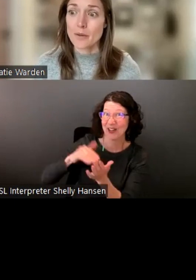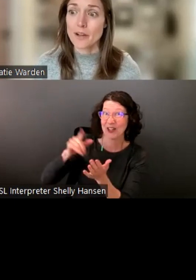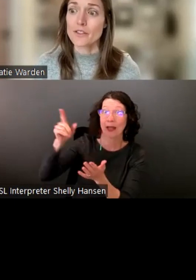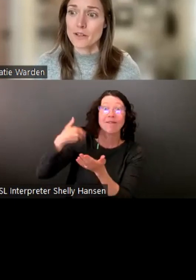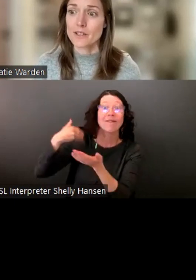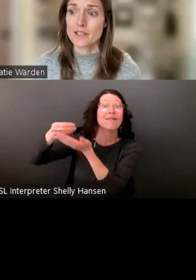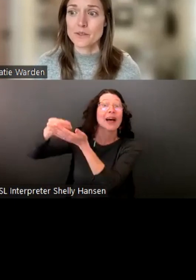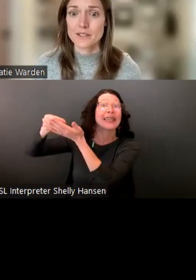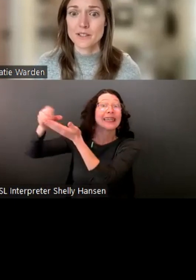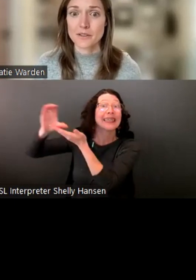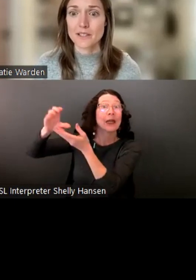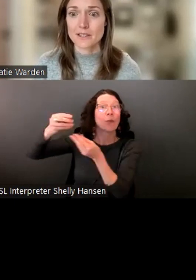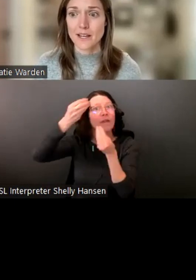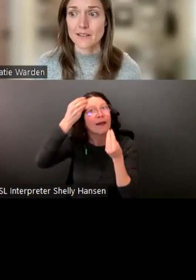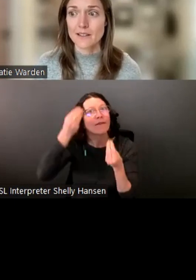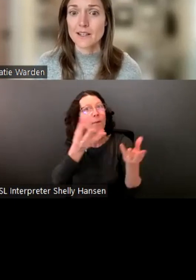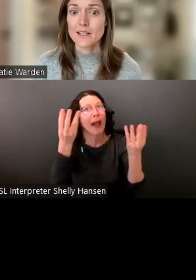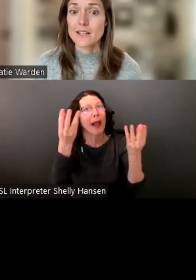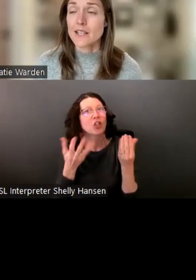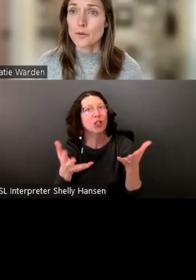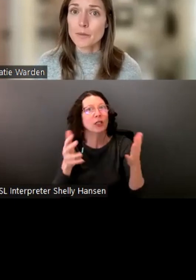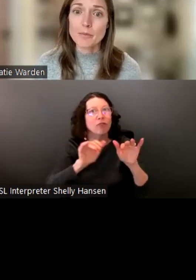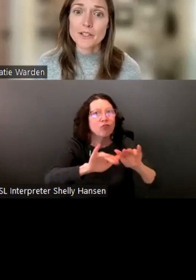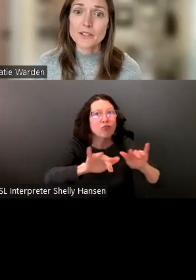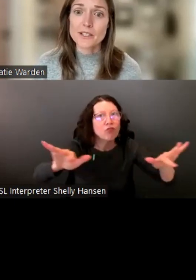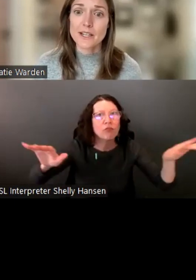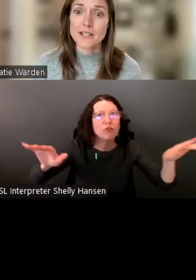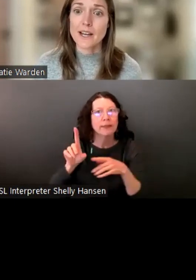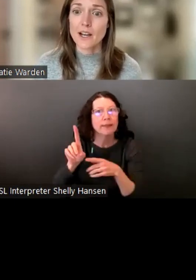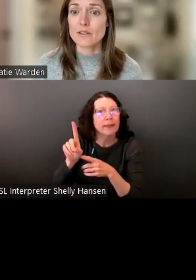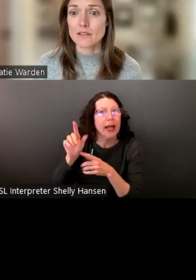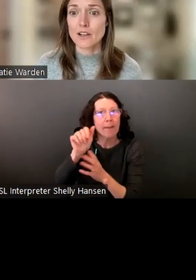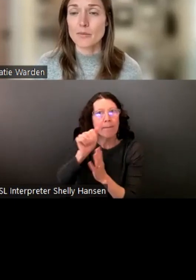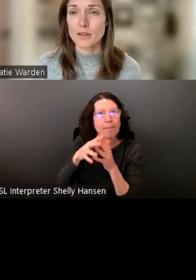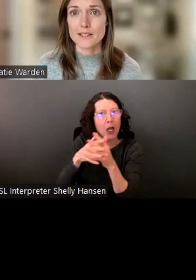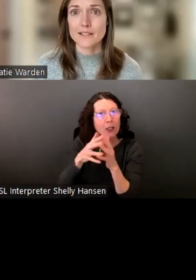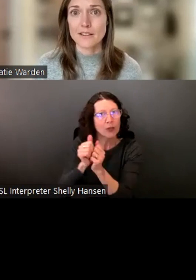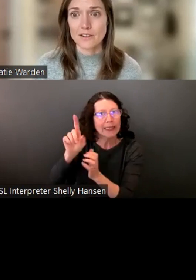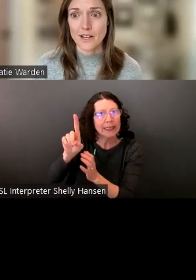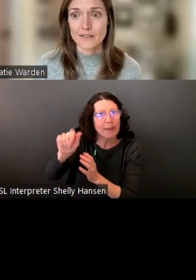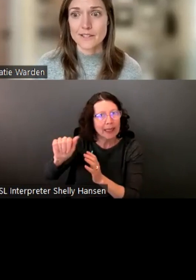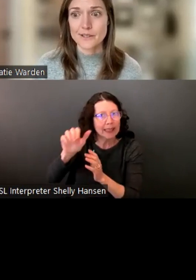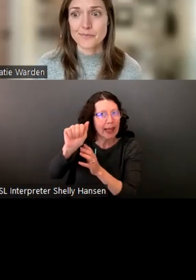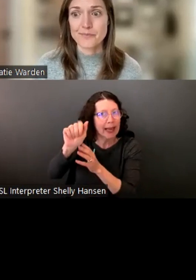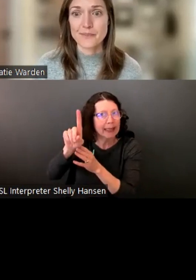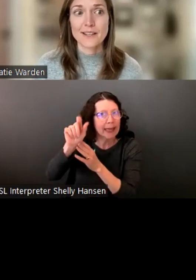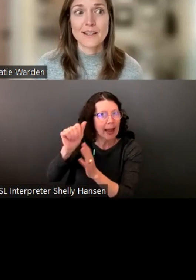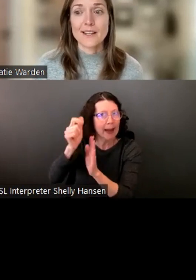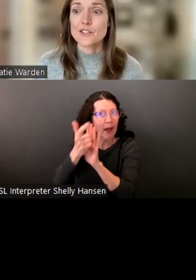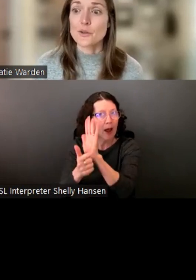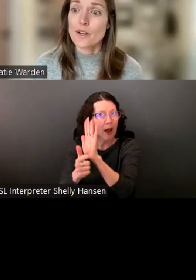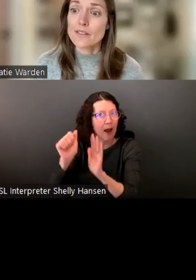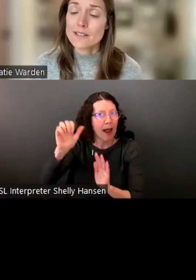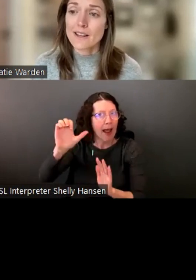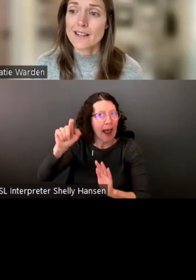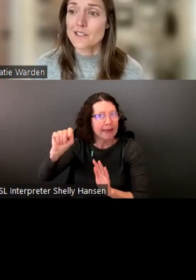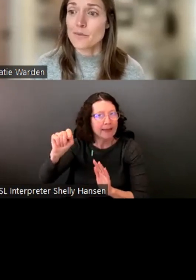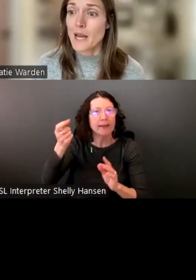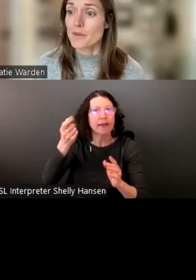about the Americans with Disabilities Act to help people understand how this law applies to their lives. So on the slide is a map